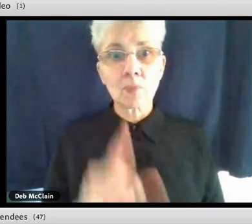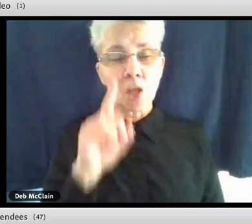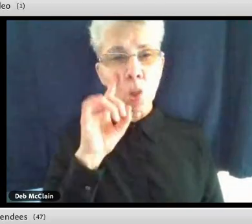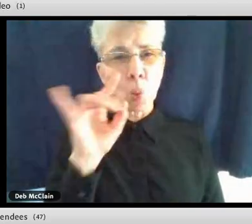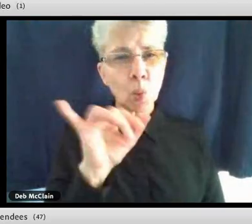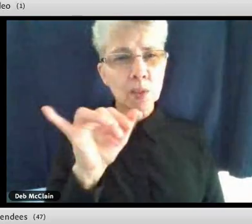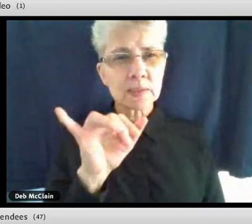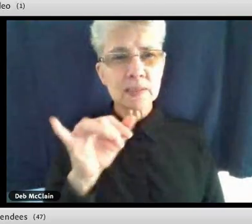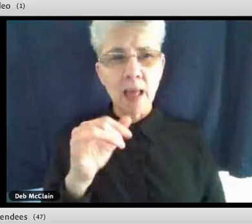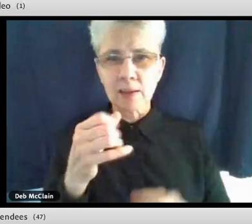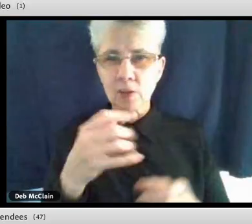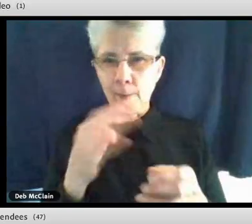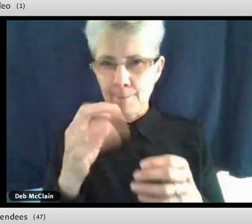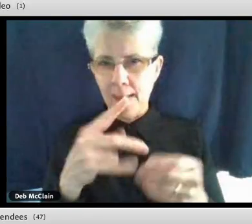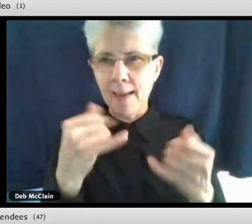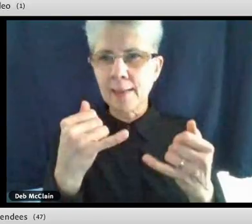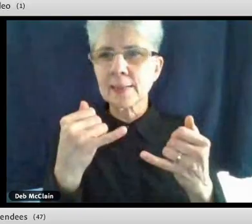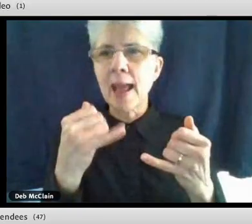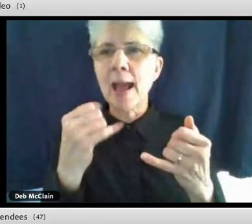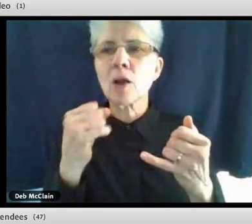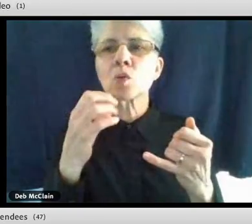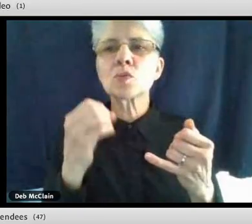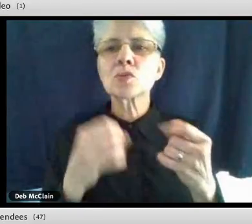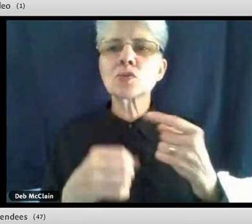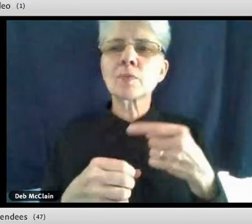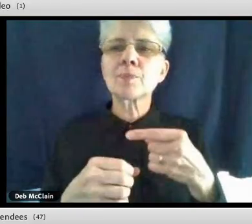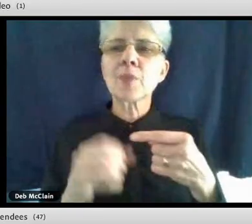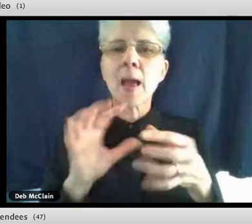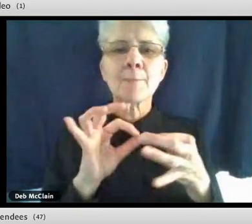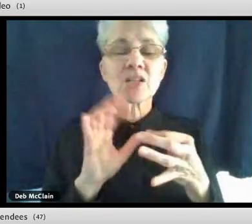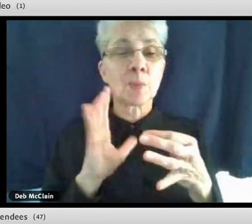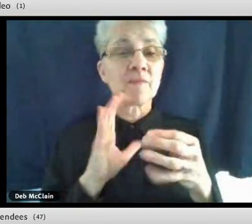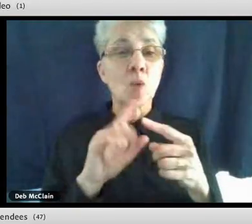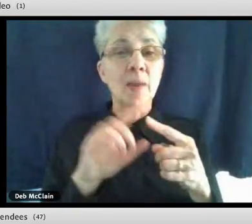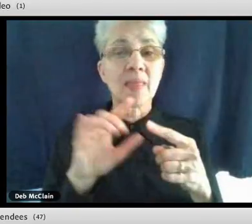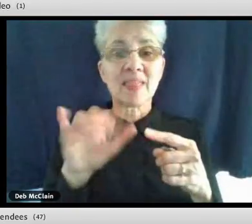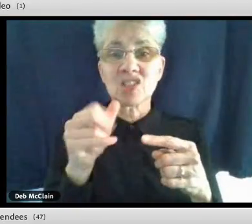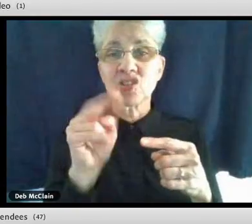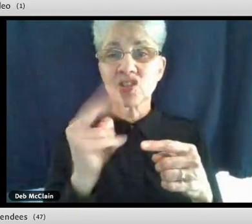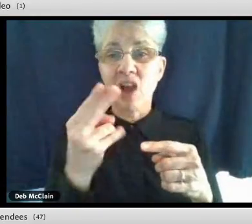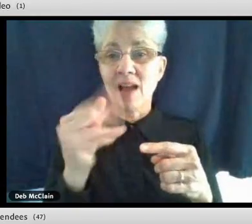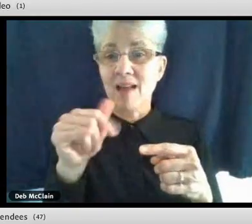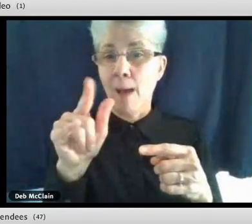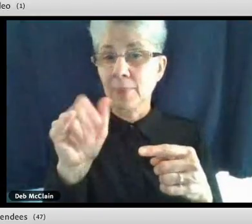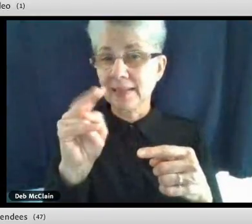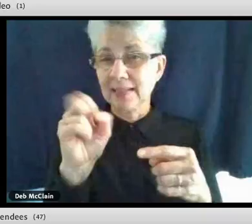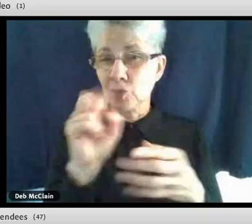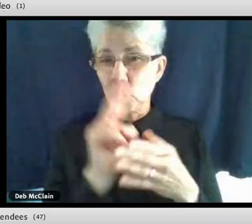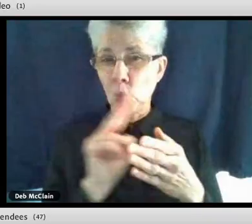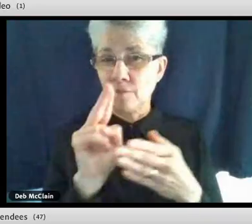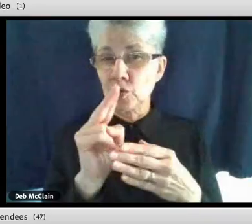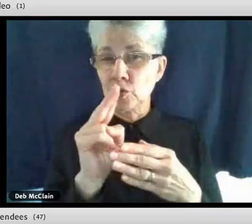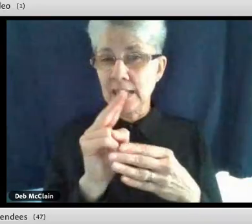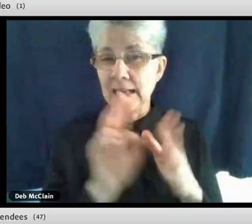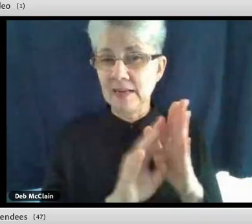Okay. Looks like I got you guys back. So I didn't mention earlier, but this is by Johns Hopkins University,